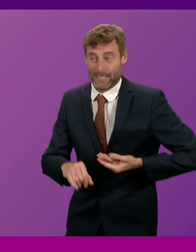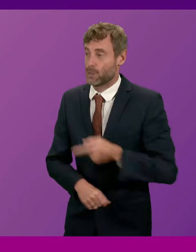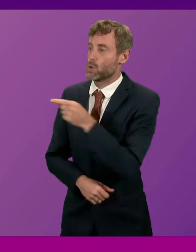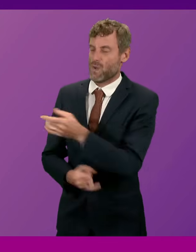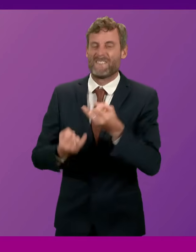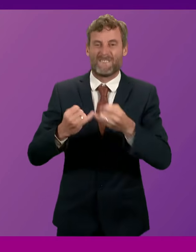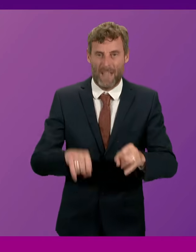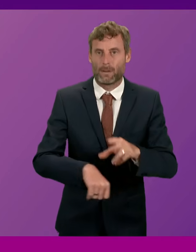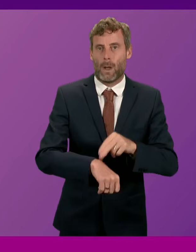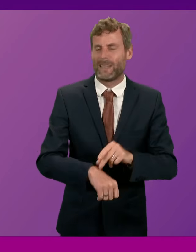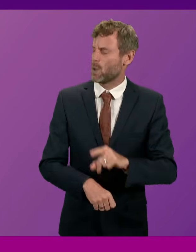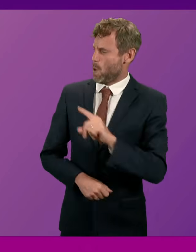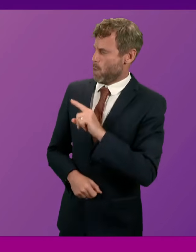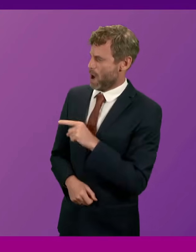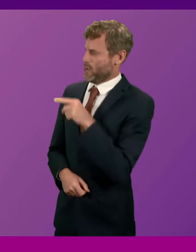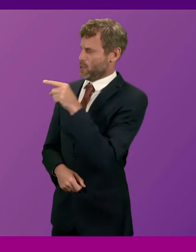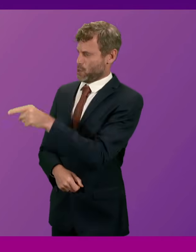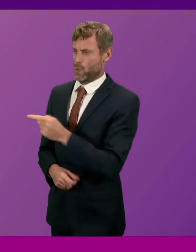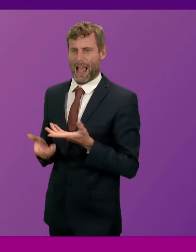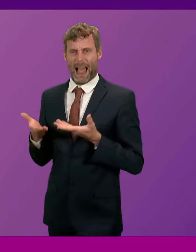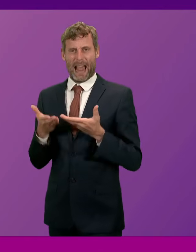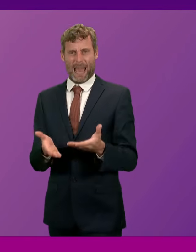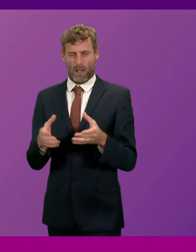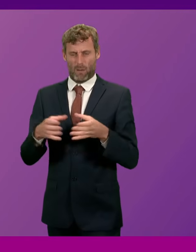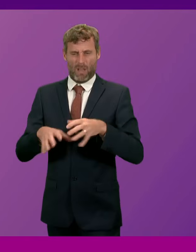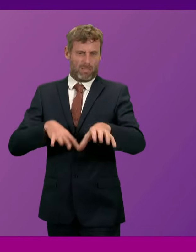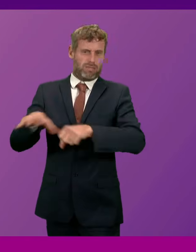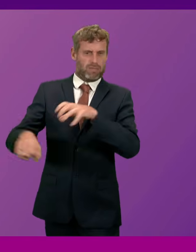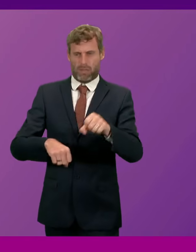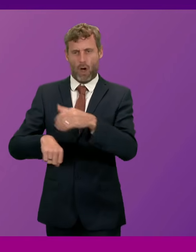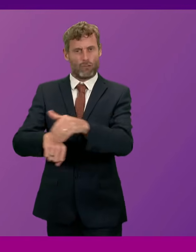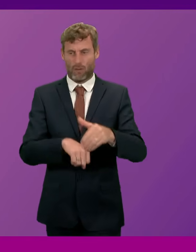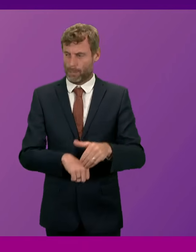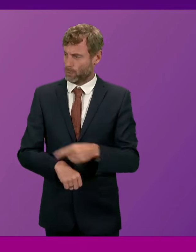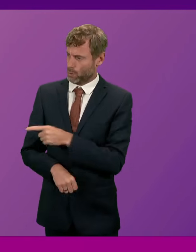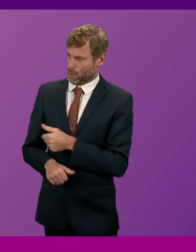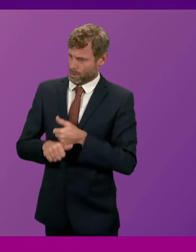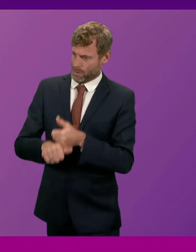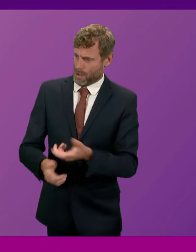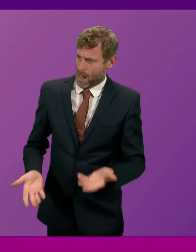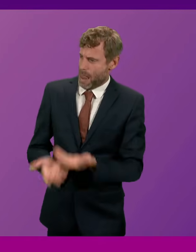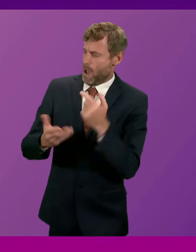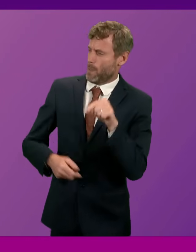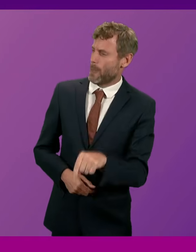John Swinney allowing a tiny minority to make life difficult for Scotland’s hard-working majority?